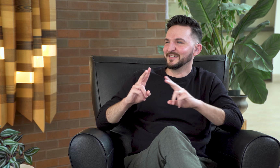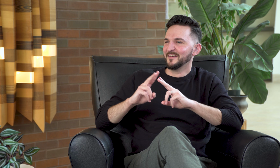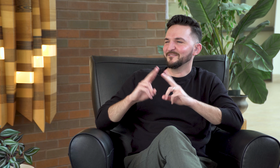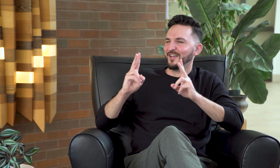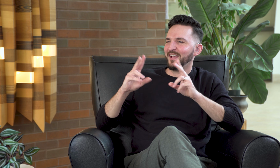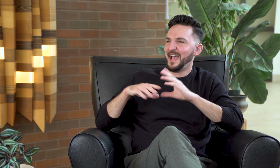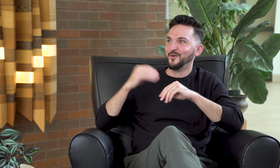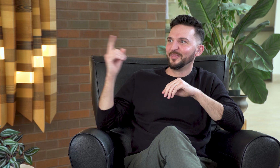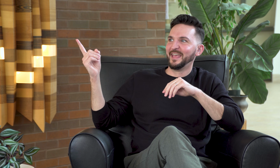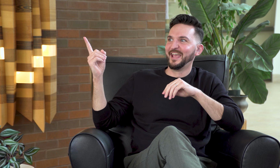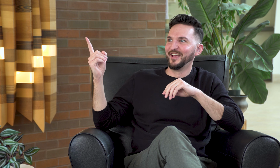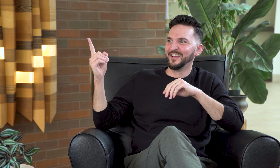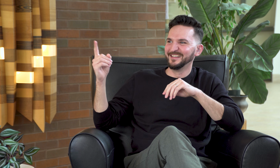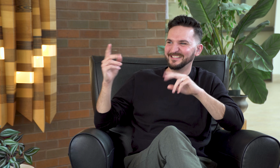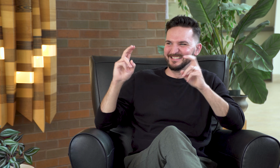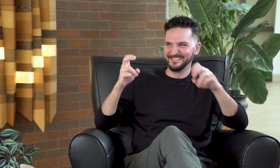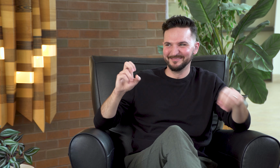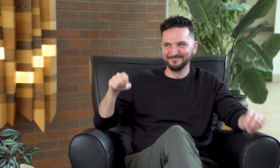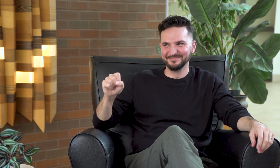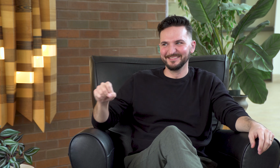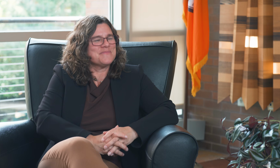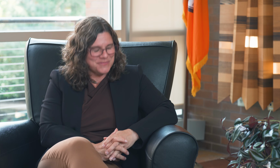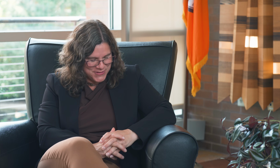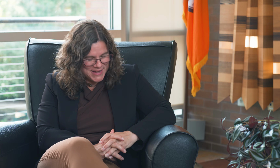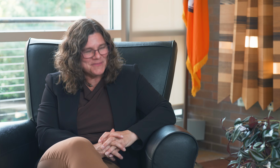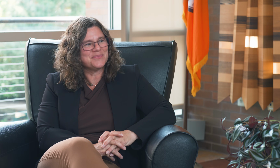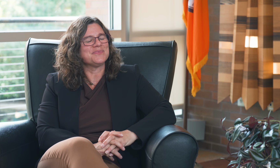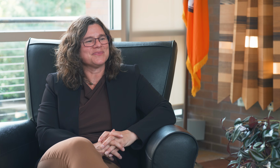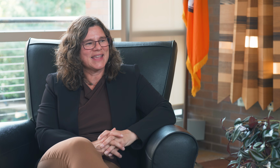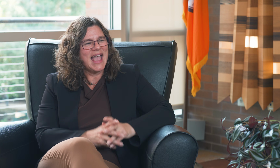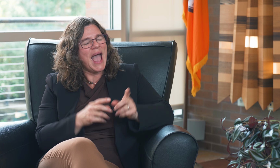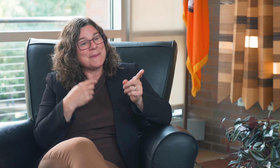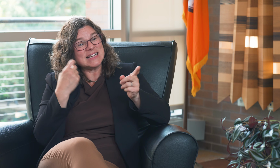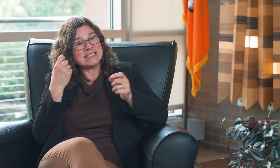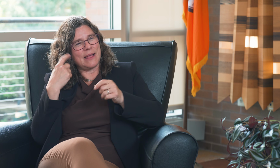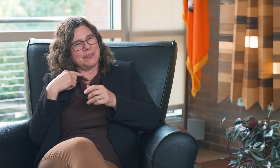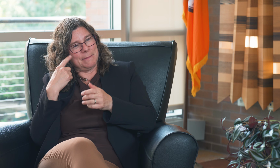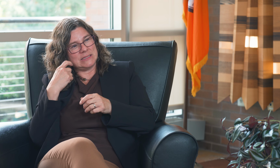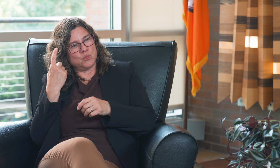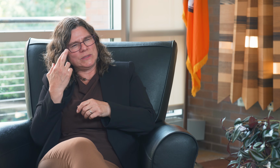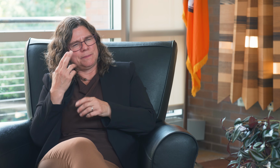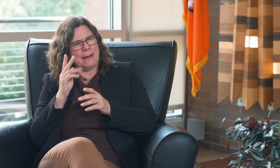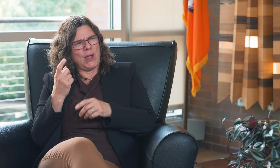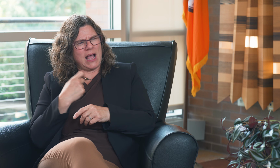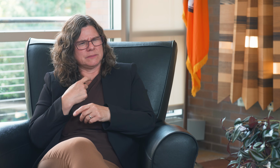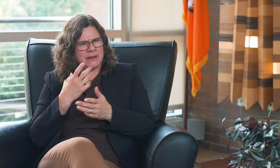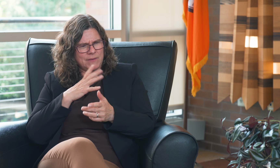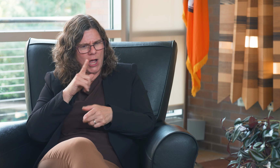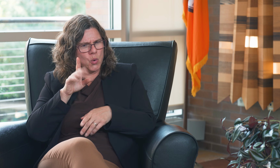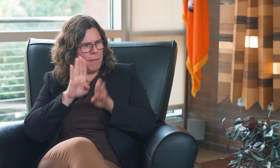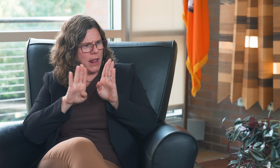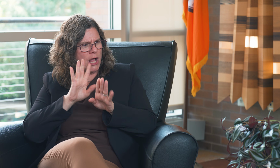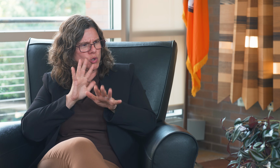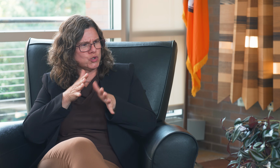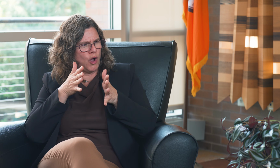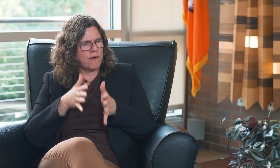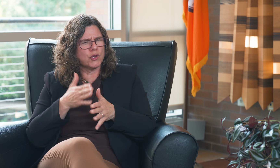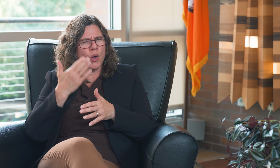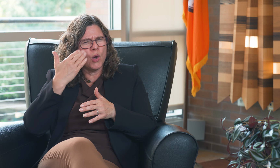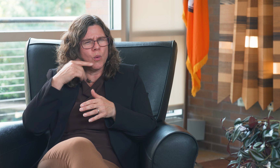Yeah, very out there. Yeah. And because it makes me realize, so people have asked me,